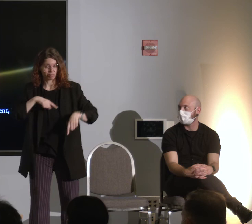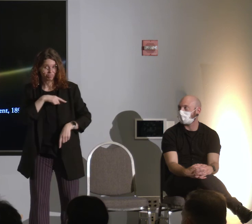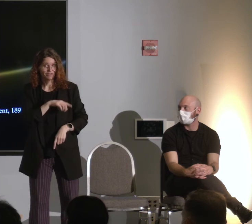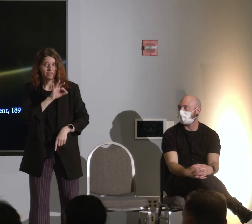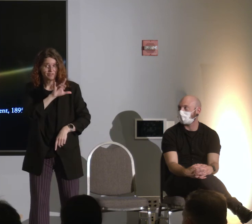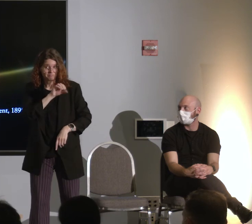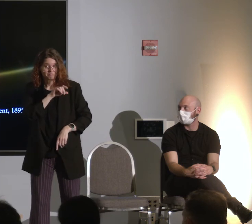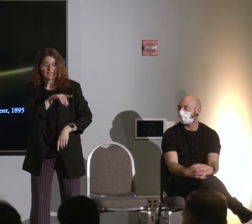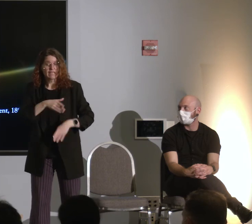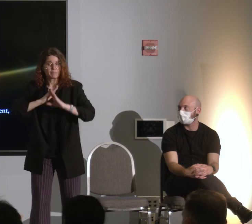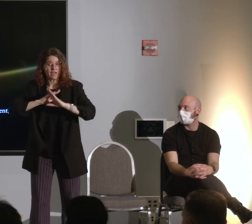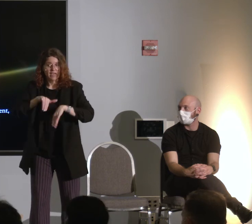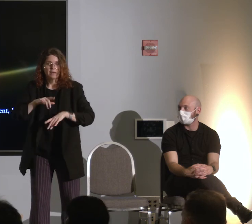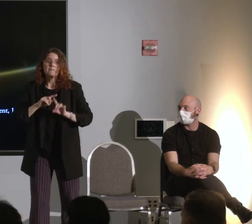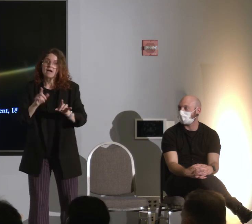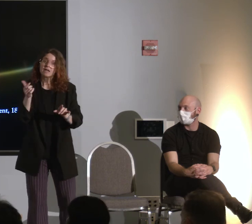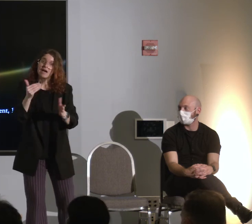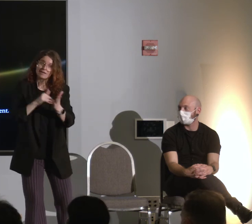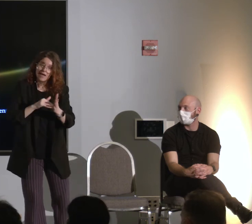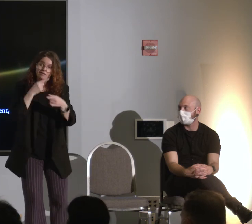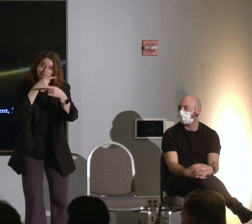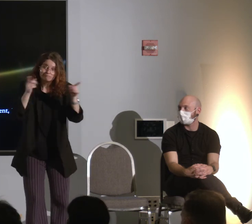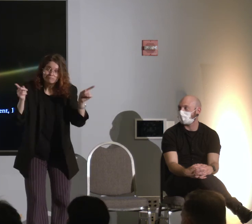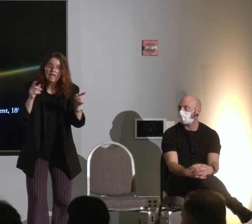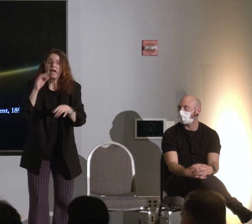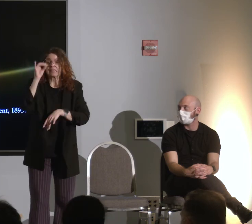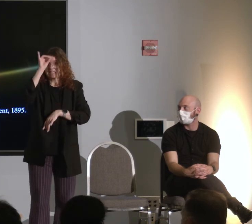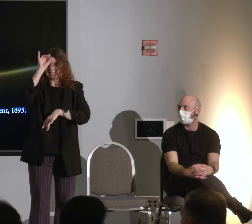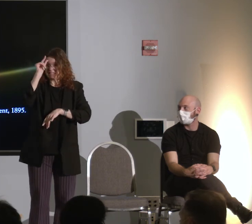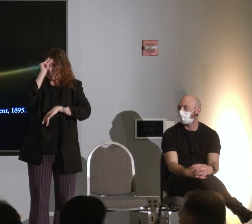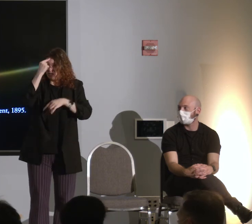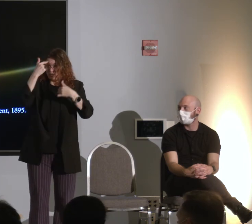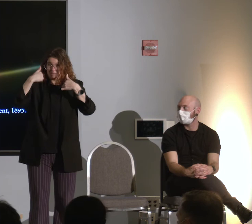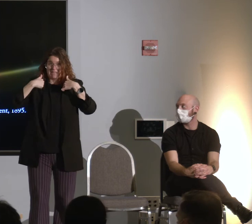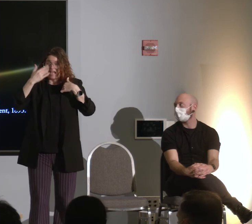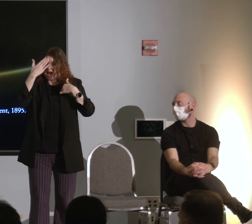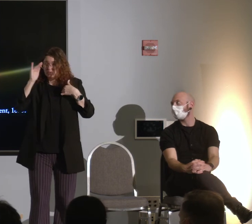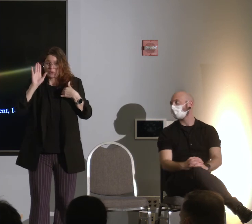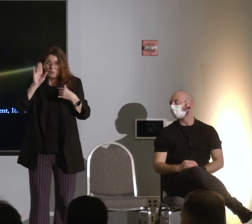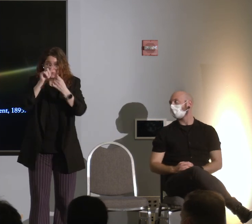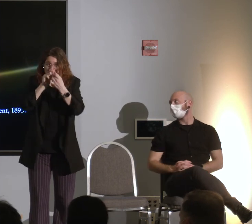Although I must profess again ignorance as to the details of this, I think his instinct is a park is a park.